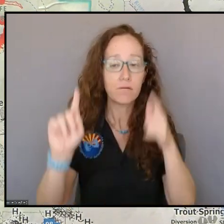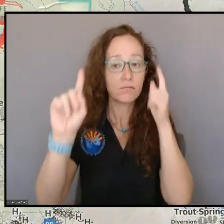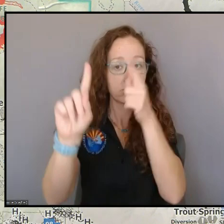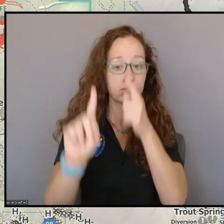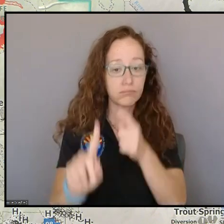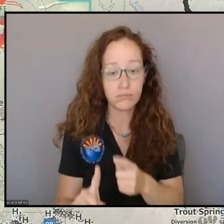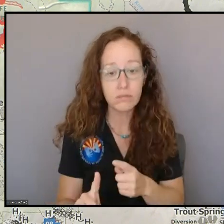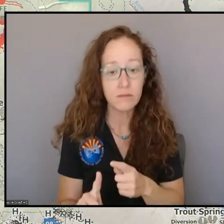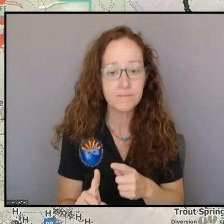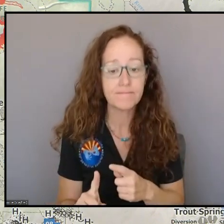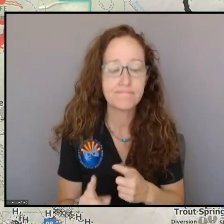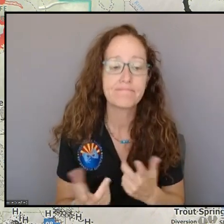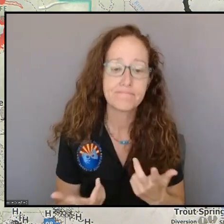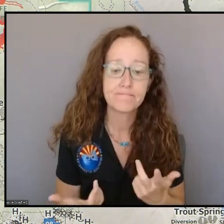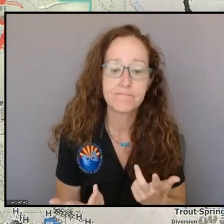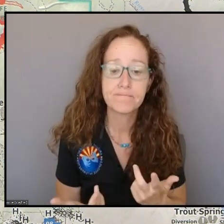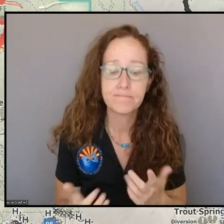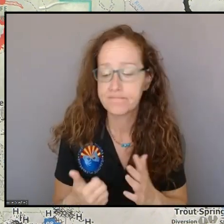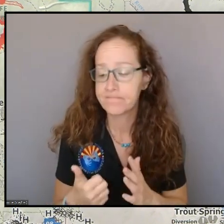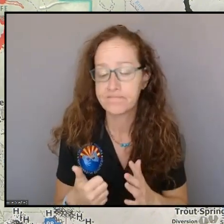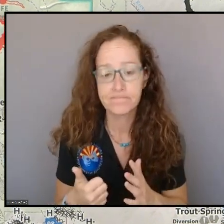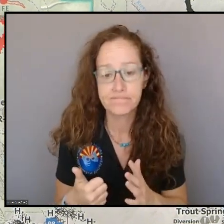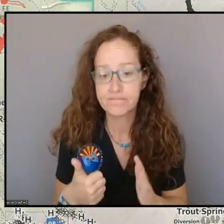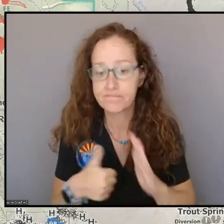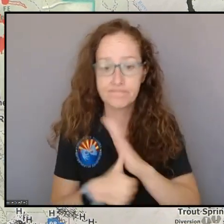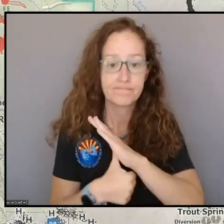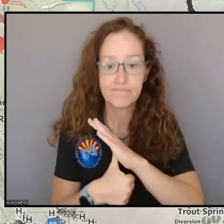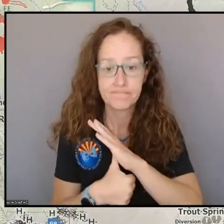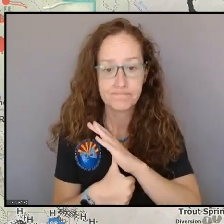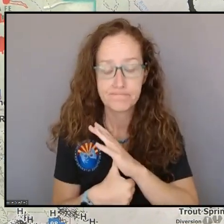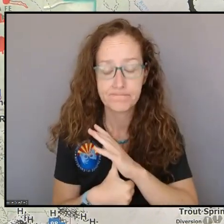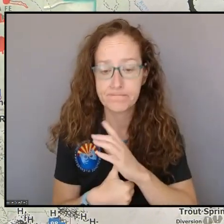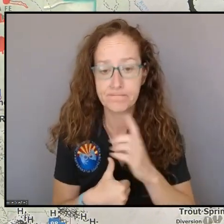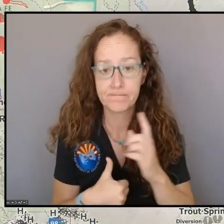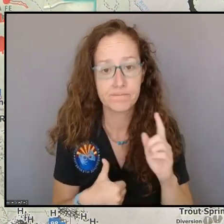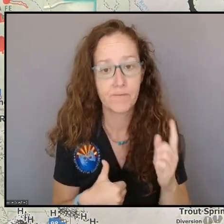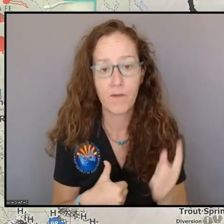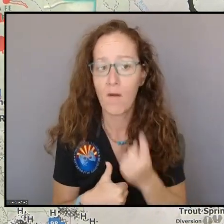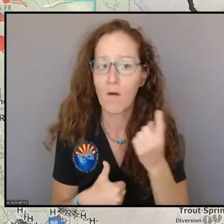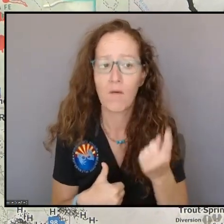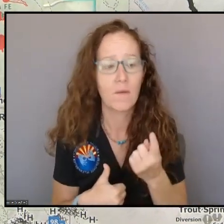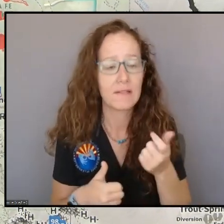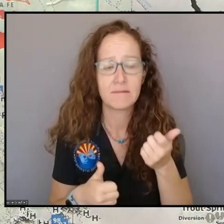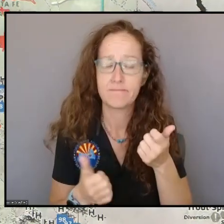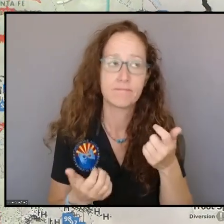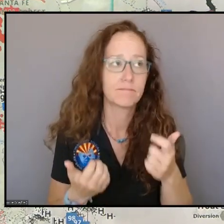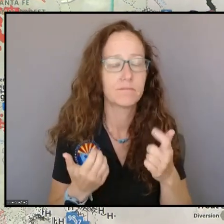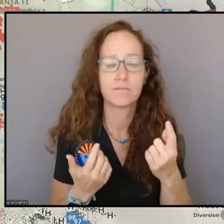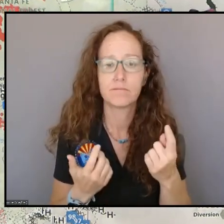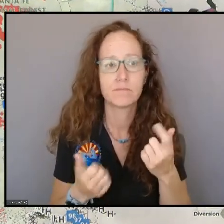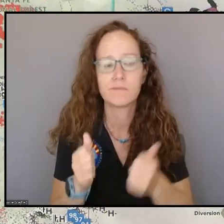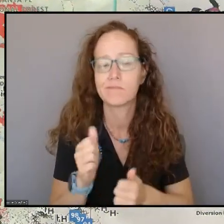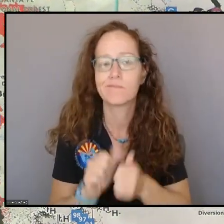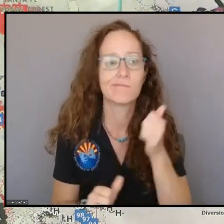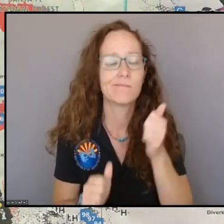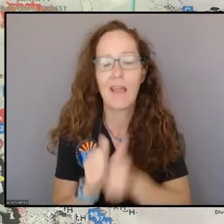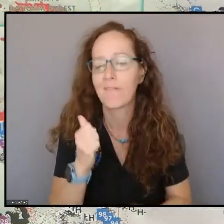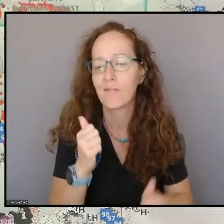notably our first priorities on pretty much every incident that we go to are going to be: Life and safety of the firefighters